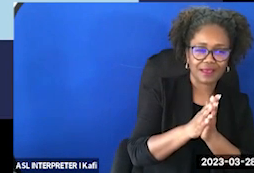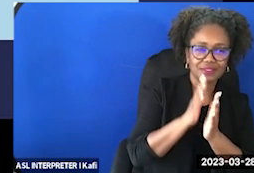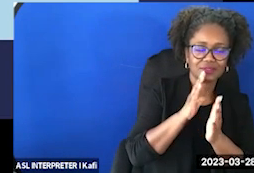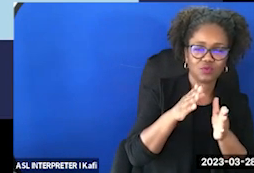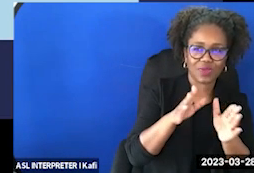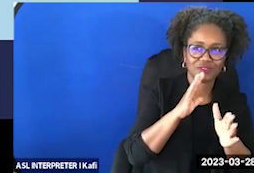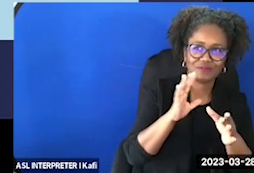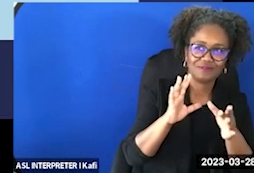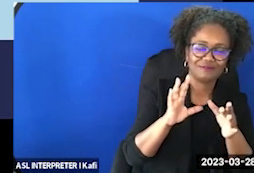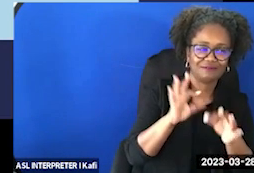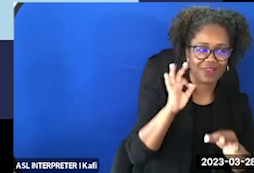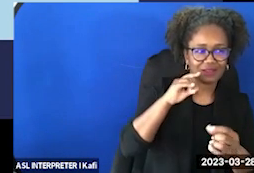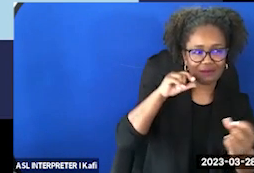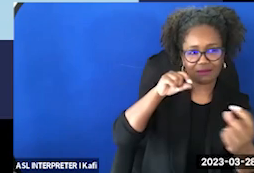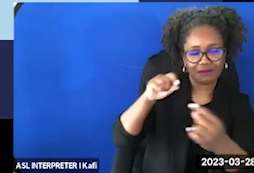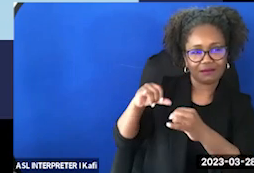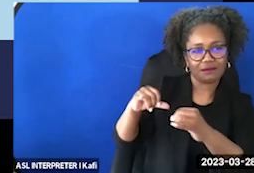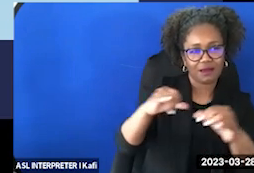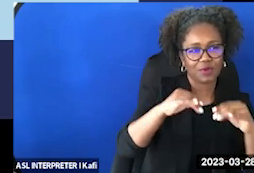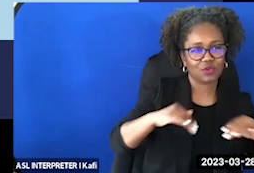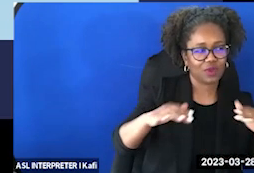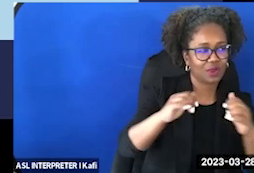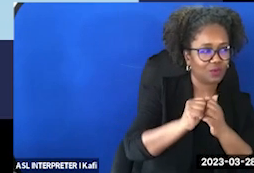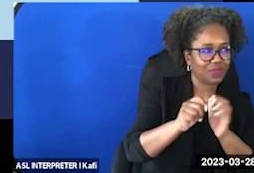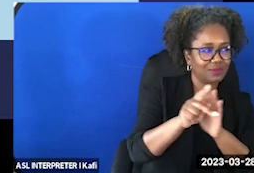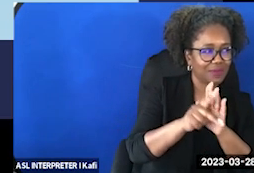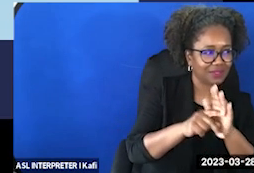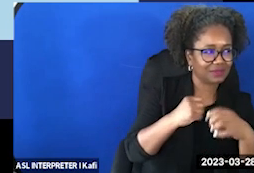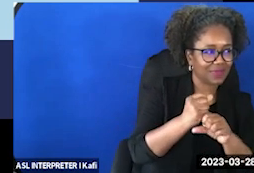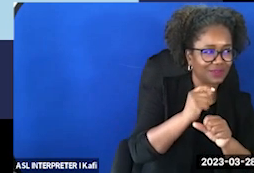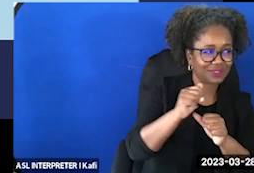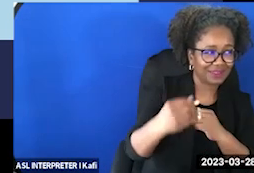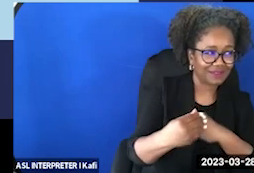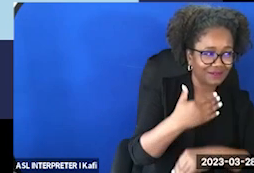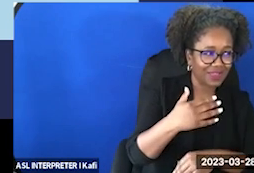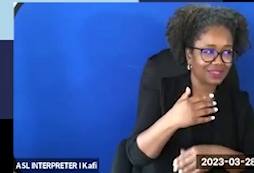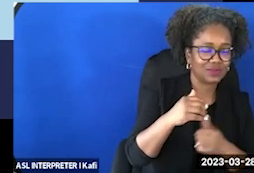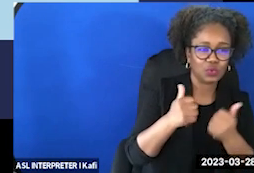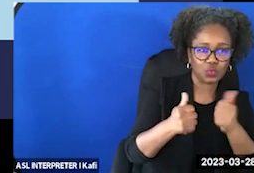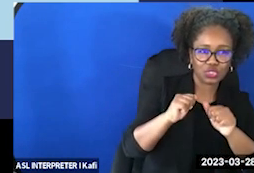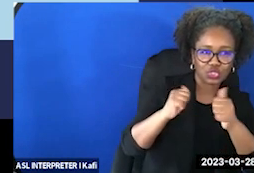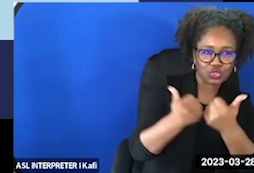Debbie Stine, Science & Technology Policy Academy: associations or training or researchers to gain skills.